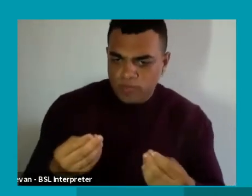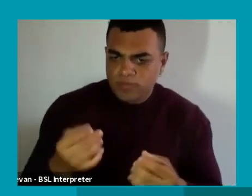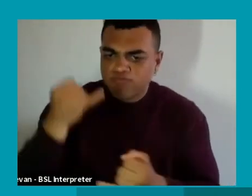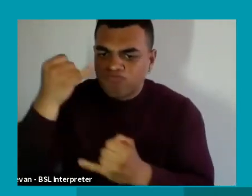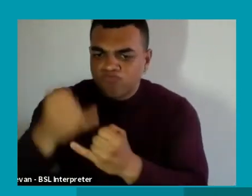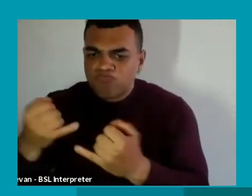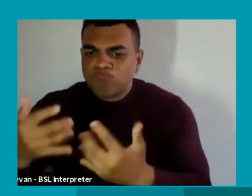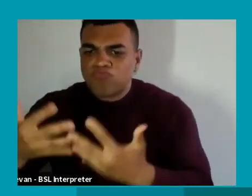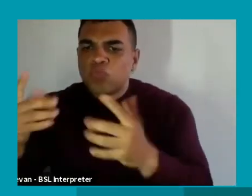Toby next slide please.